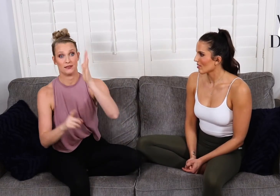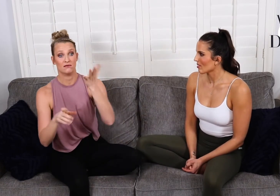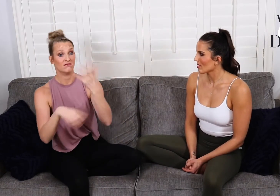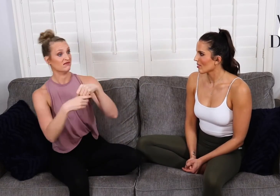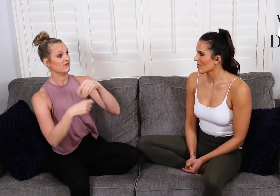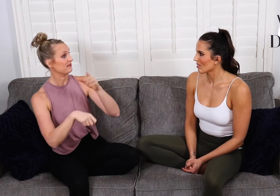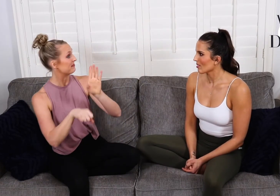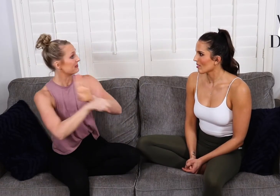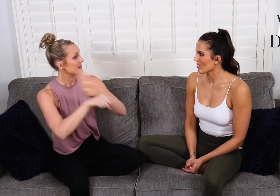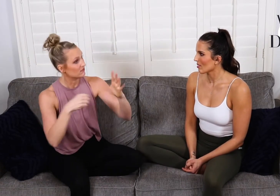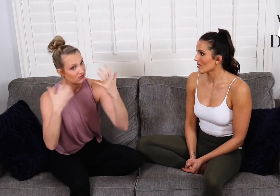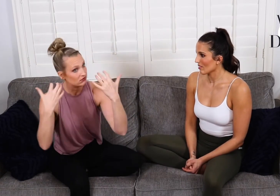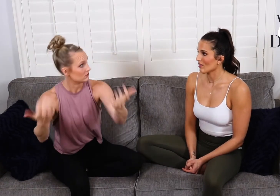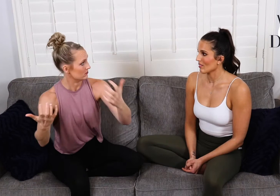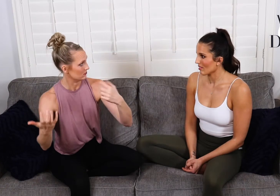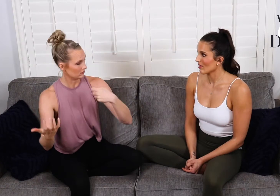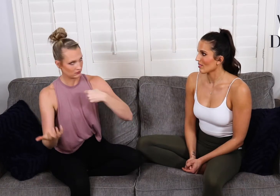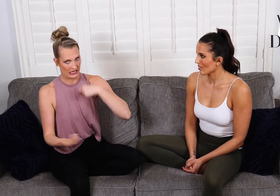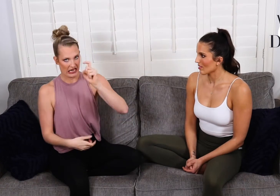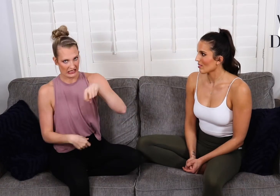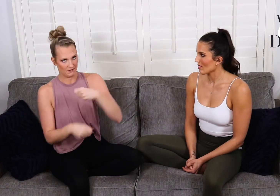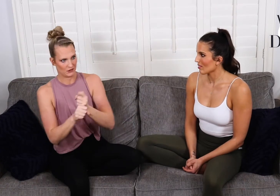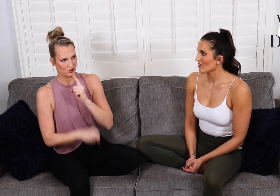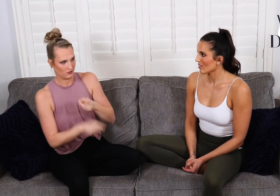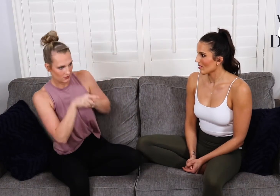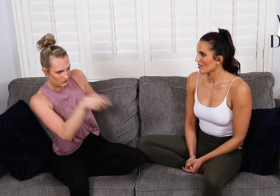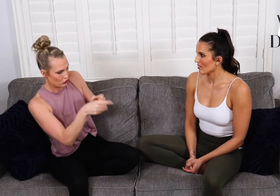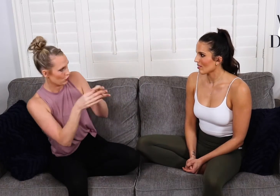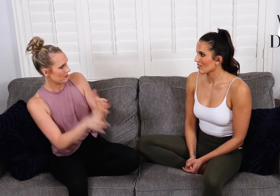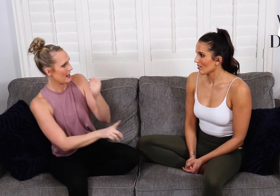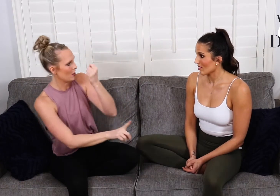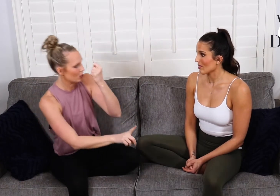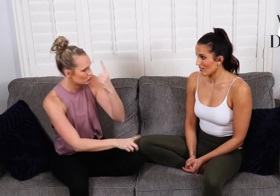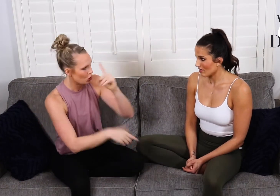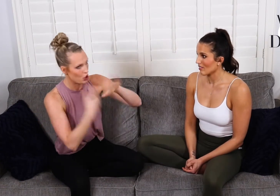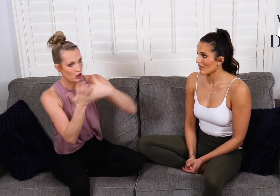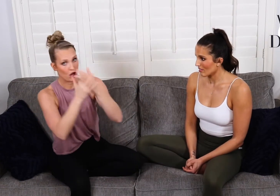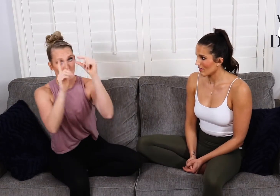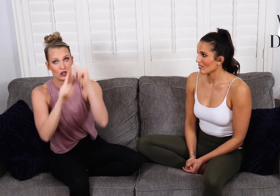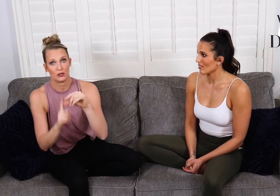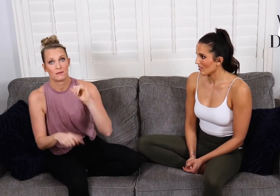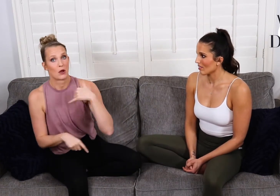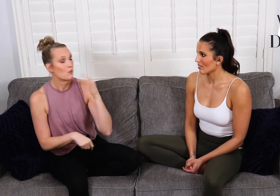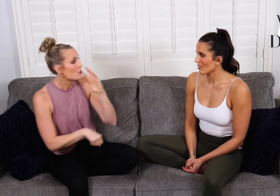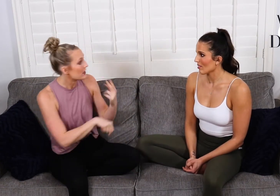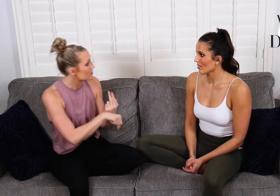you know say to a business or a business audience. I need to make sure that the interpreter understands the verbiage